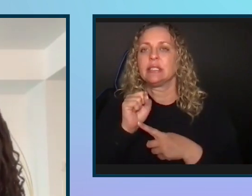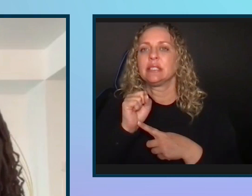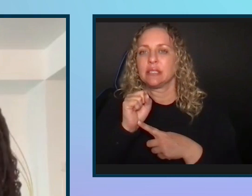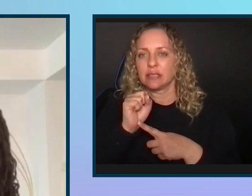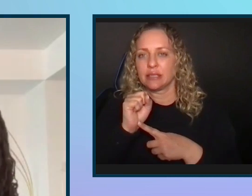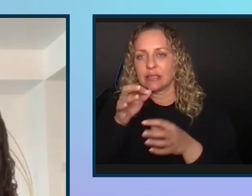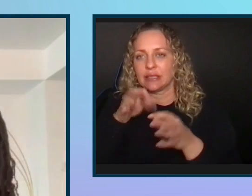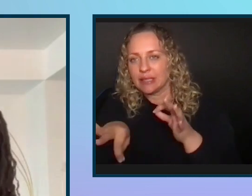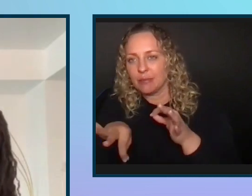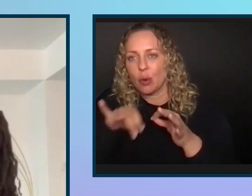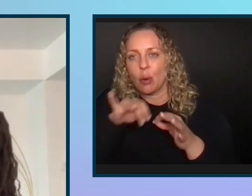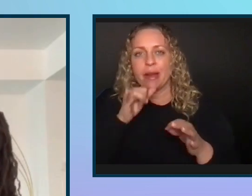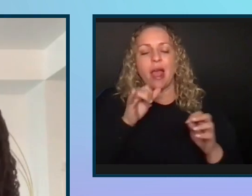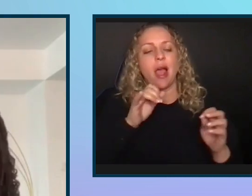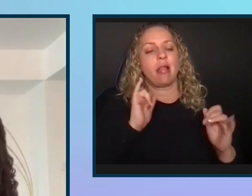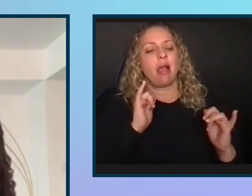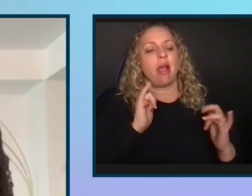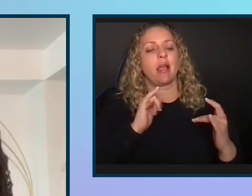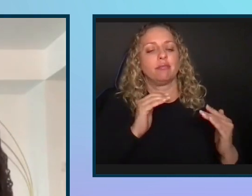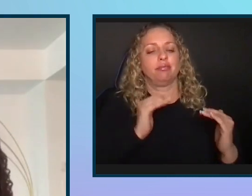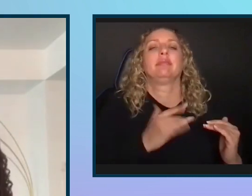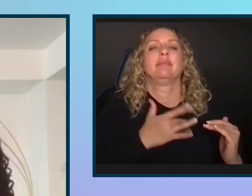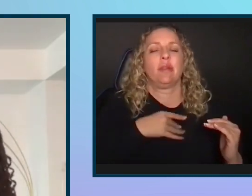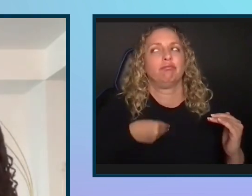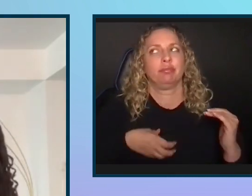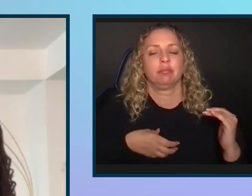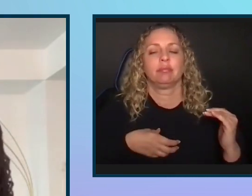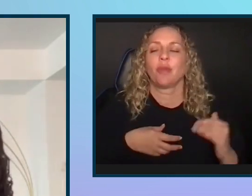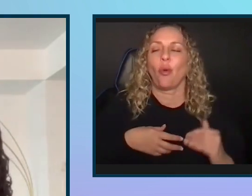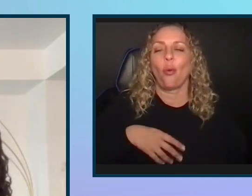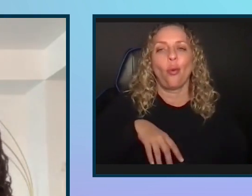Yeah, that's a really good question. The way that I like to generally think of it,